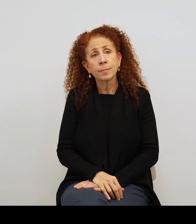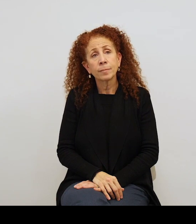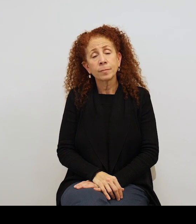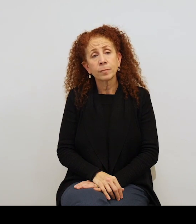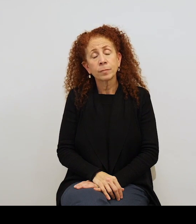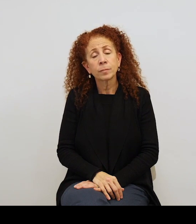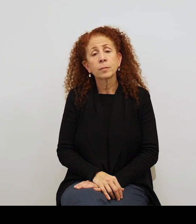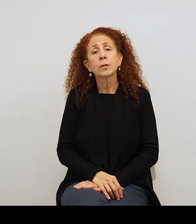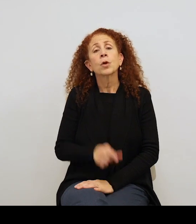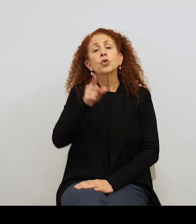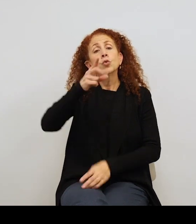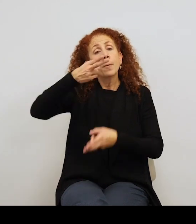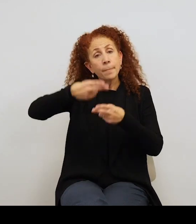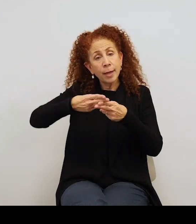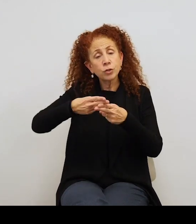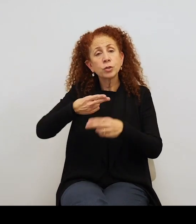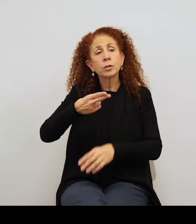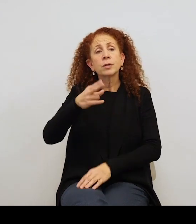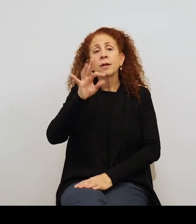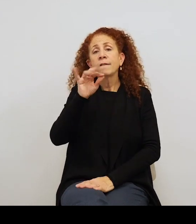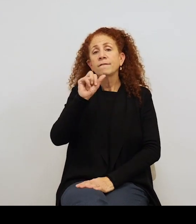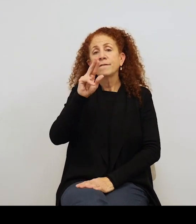You mentioned about Fairmont Park.